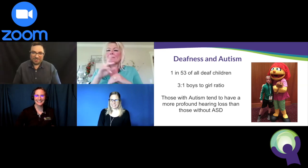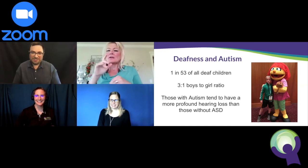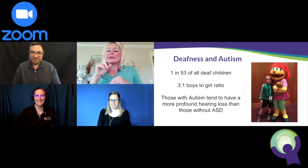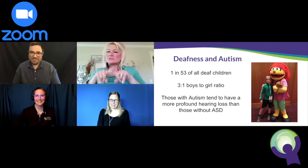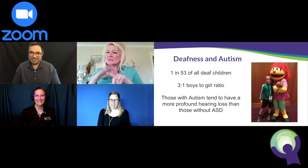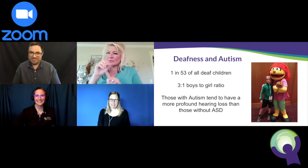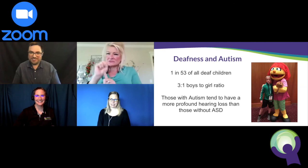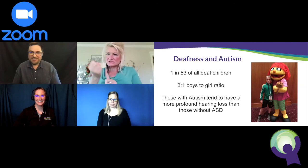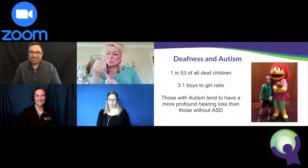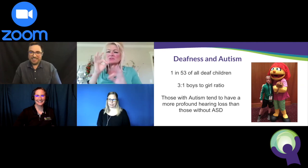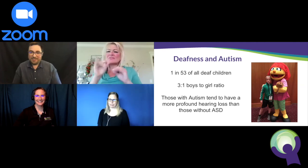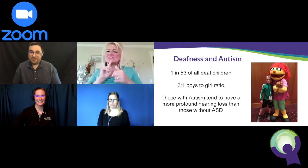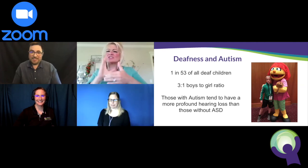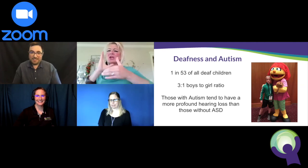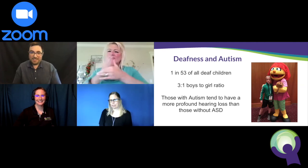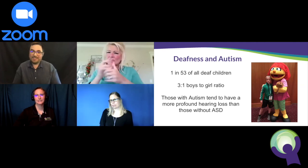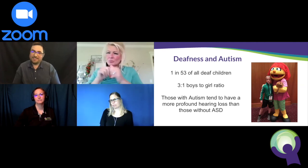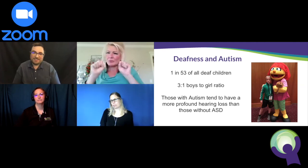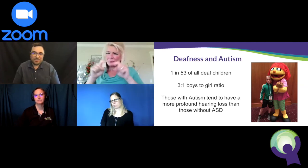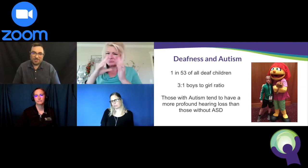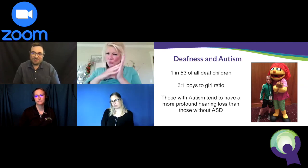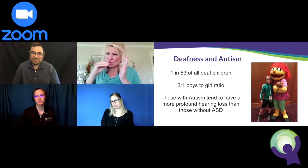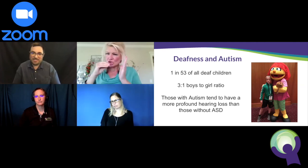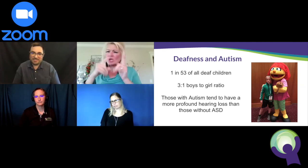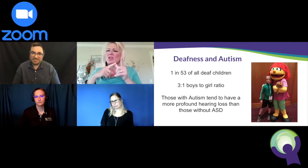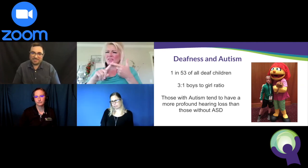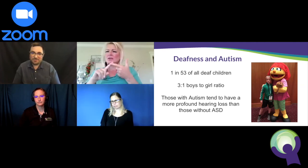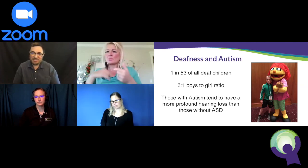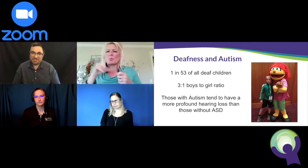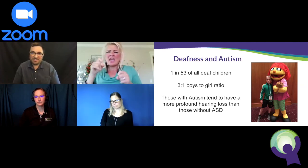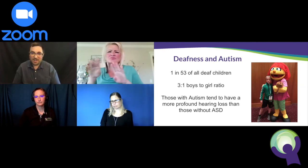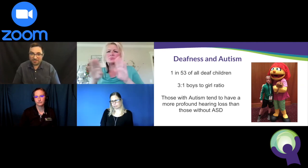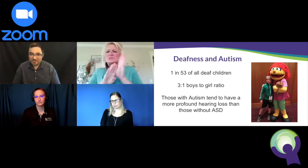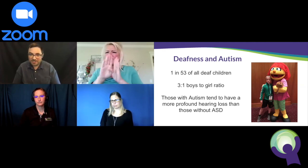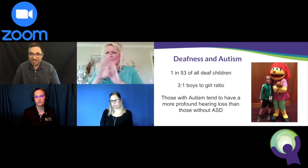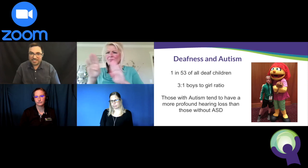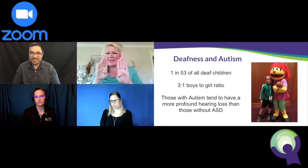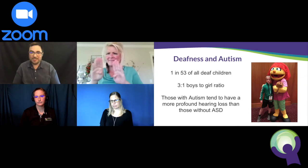a very good question. Really, so much of it depends on the situation and if it's interfering with their learning,